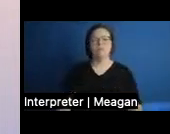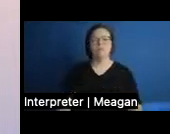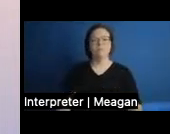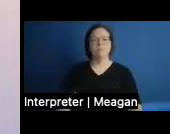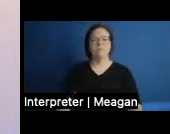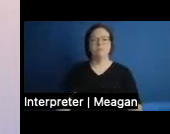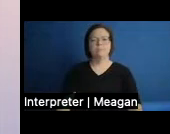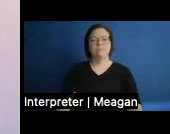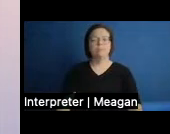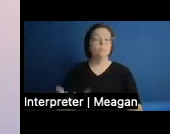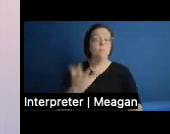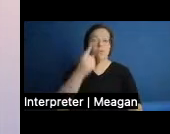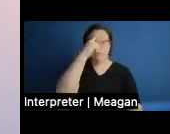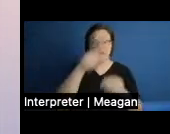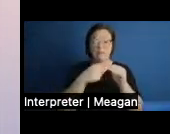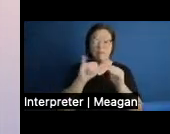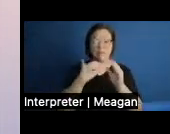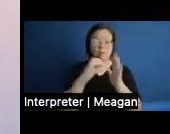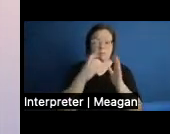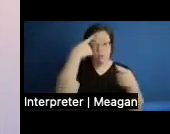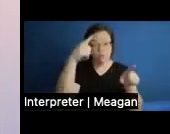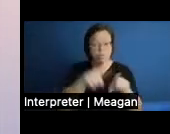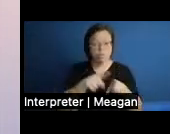What do you guys think about that? Do you agree with richer or no?